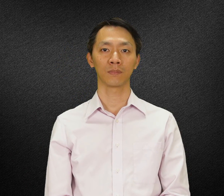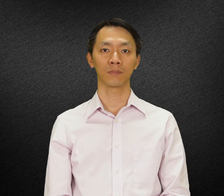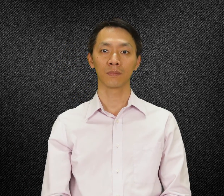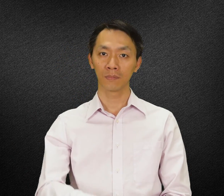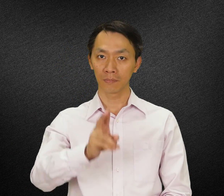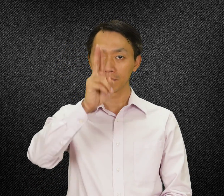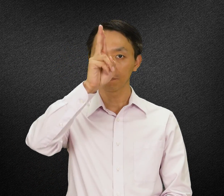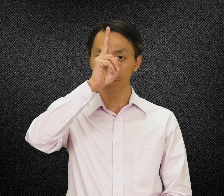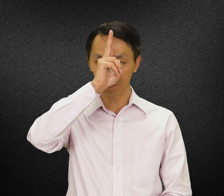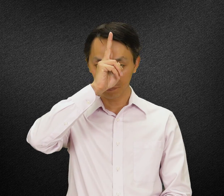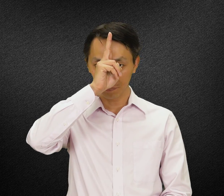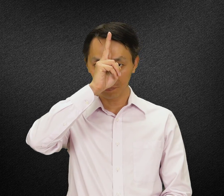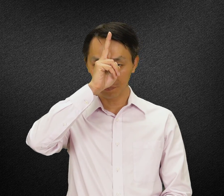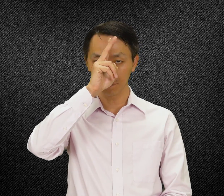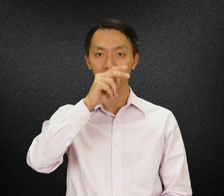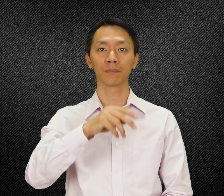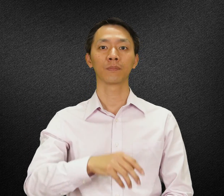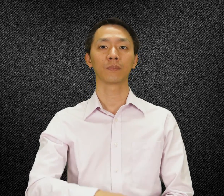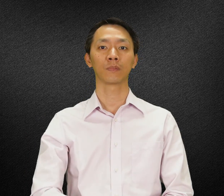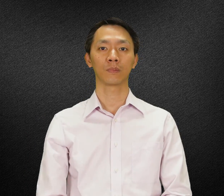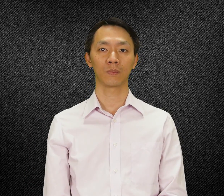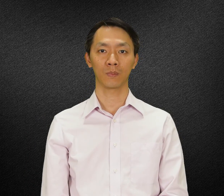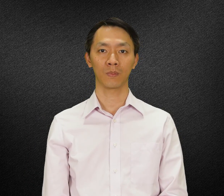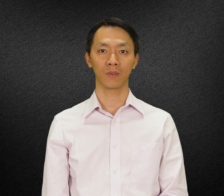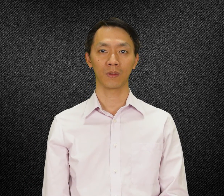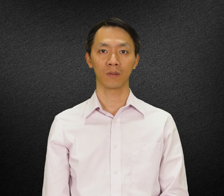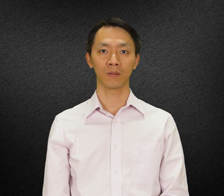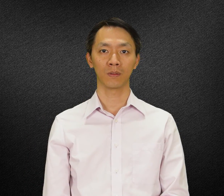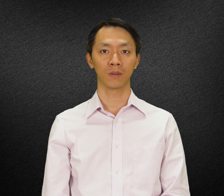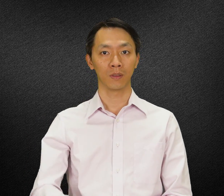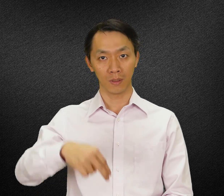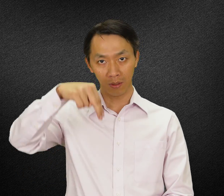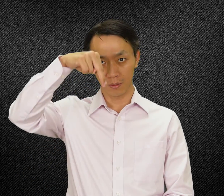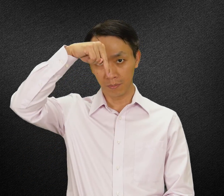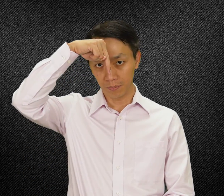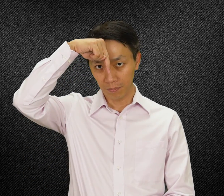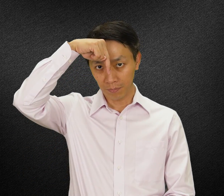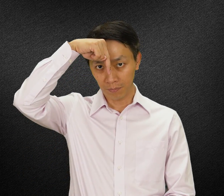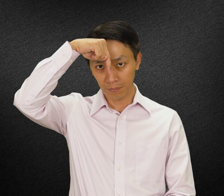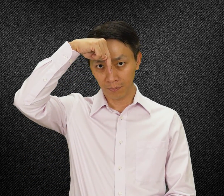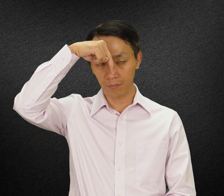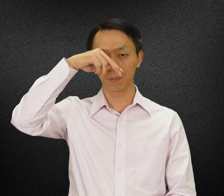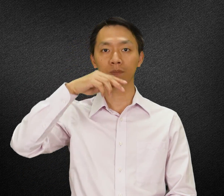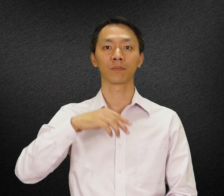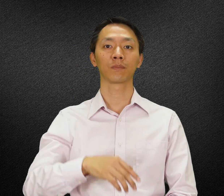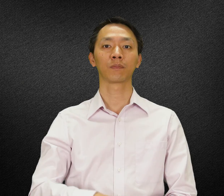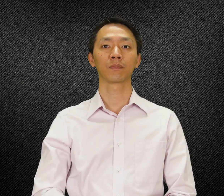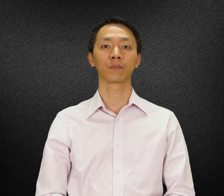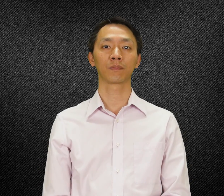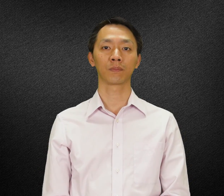noon afternoon